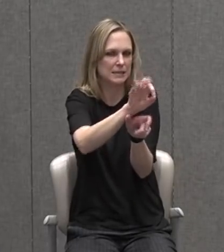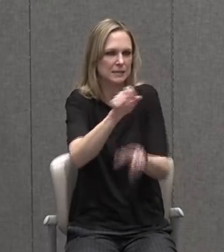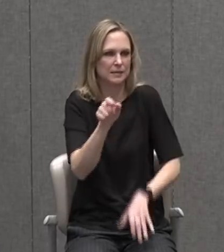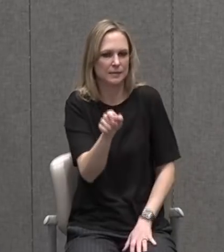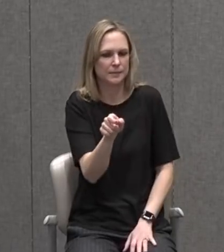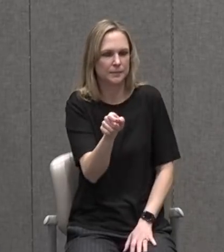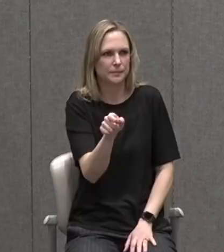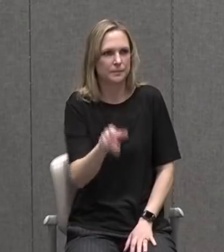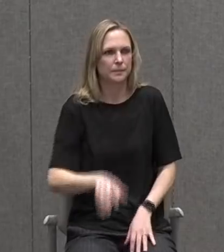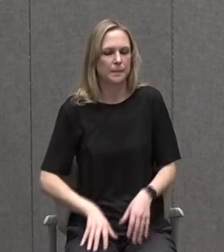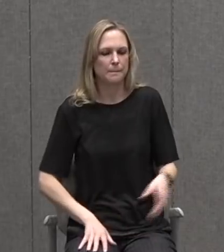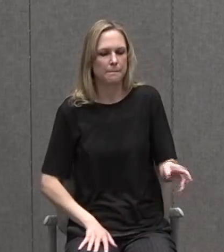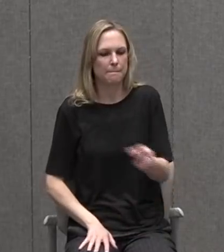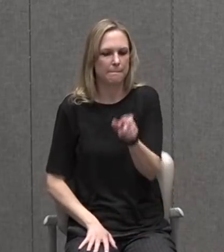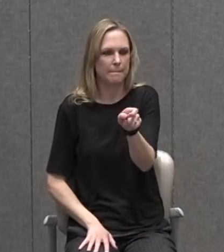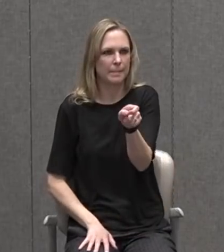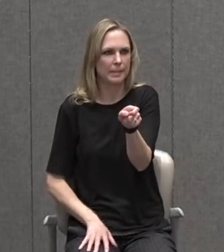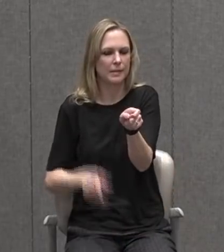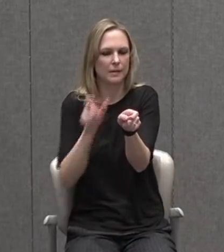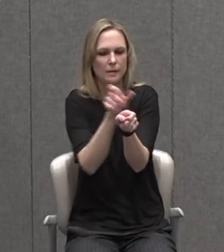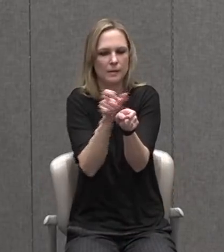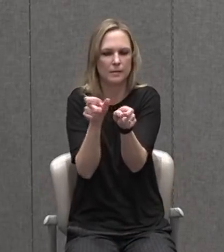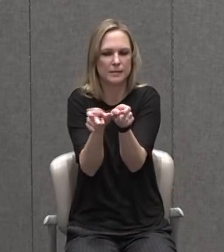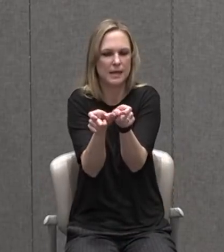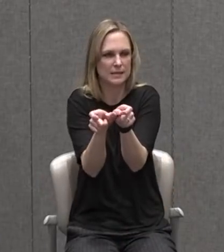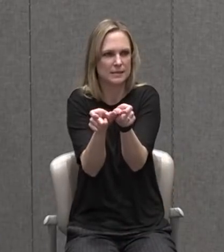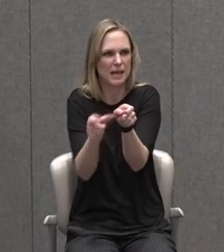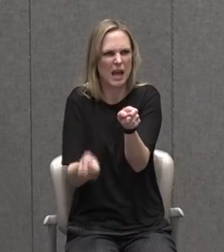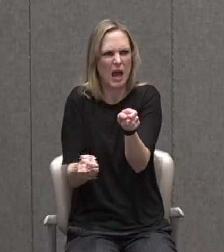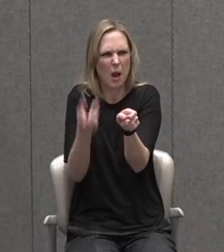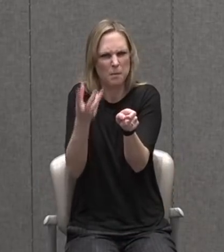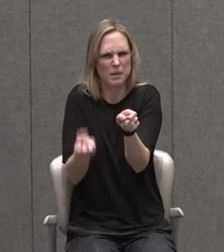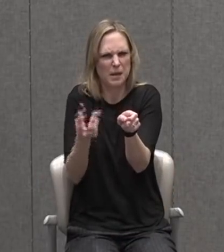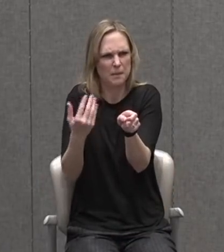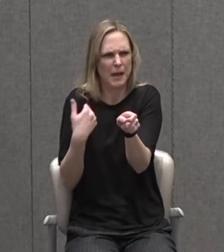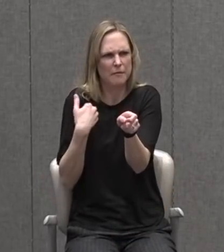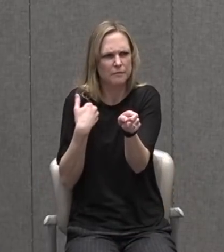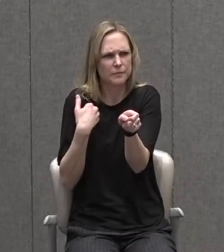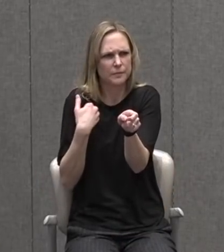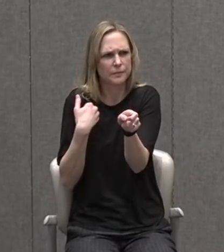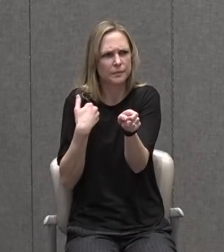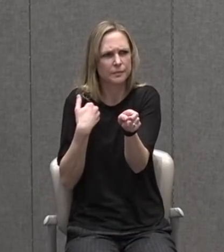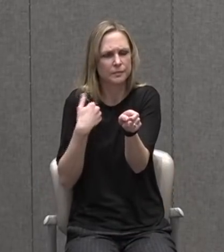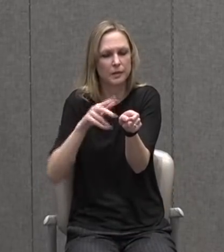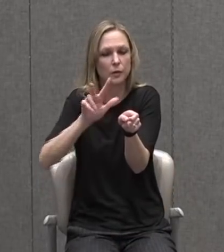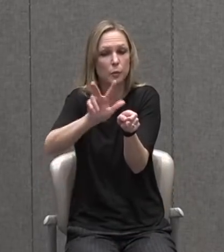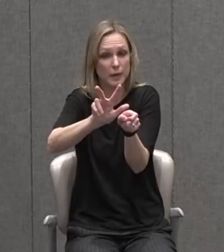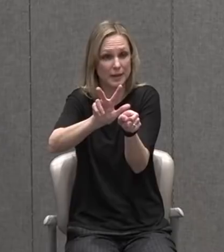All right, what about tenths, how many tenths do we have? three tenths.